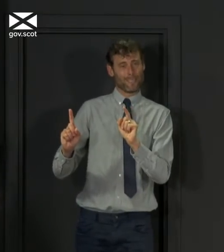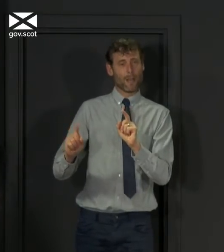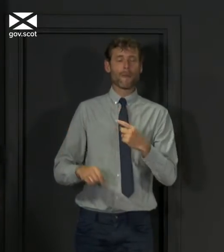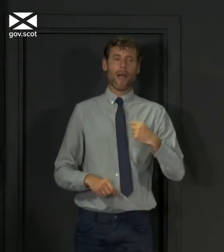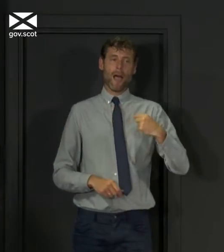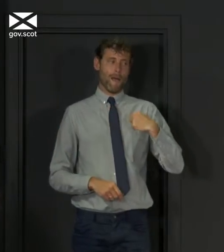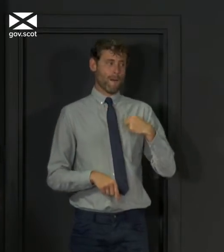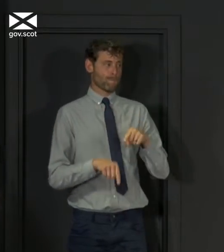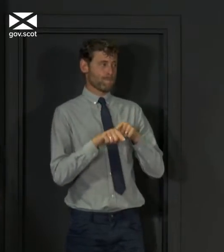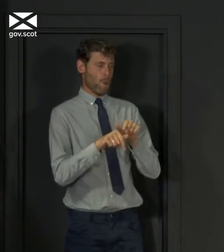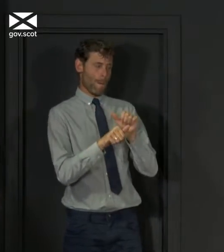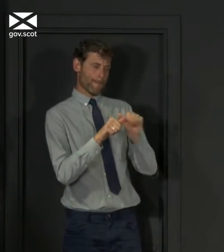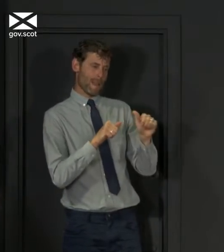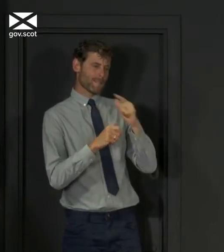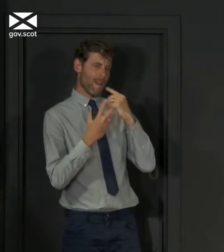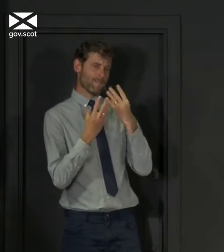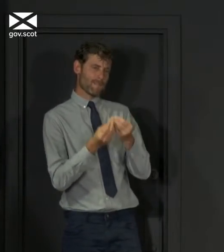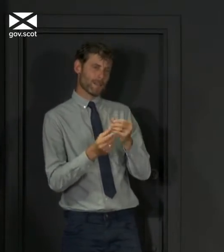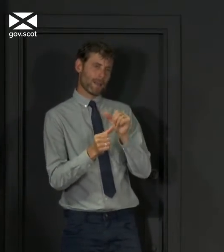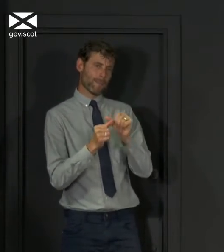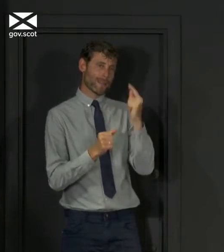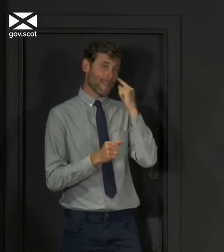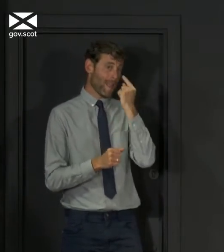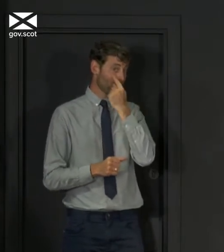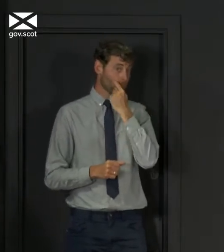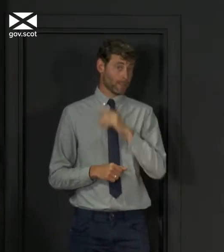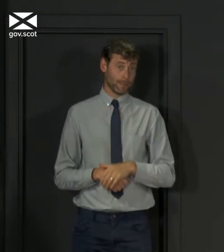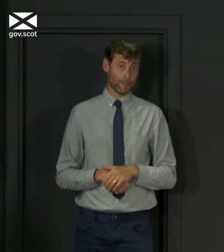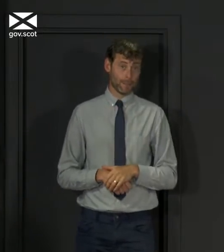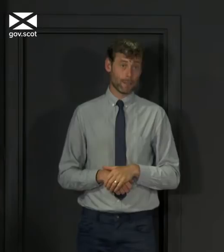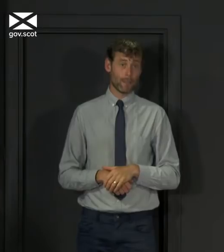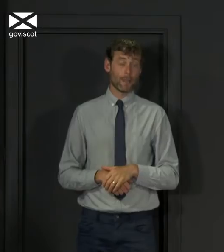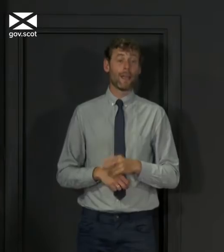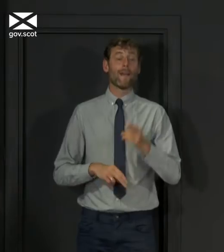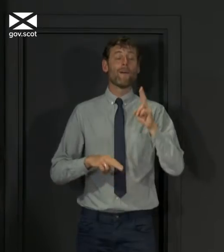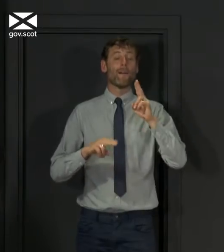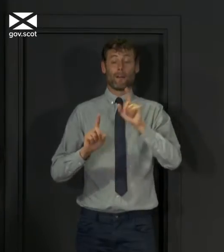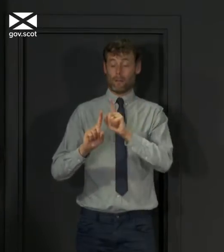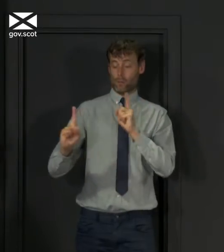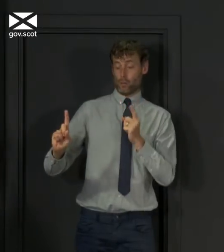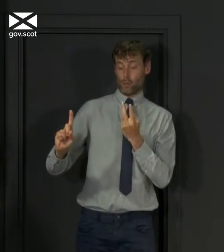evidence. Moving away from two metres is not consequence-free. It's not risk-free. It increases